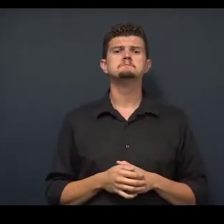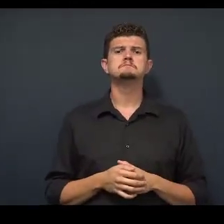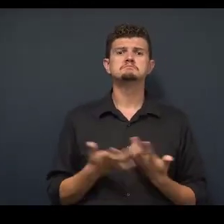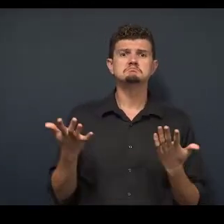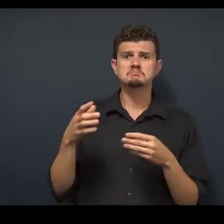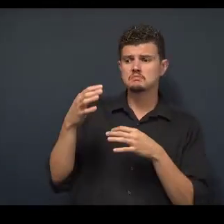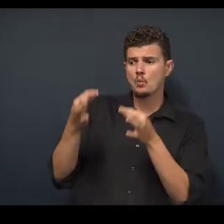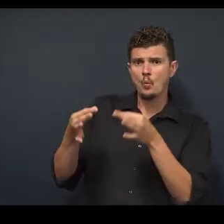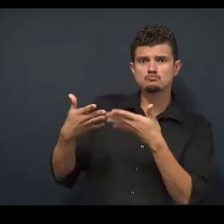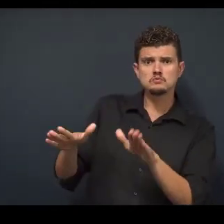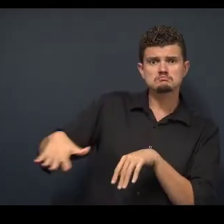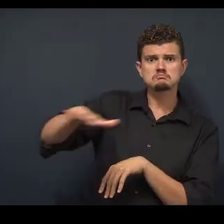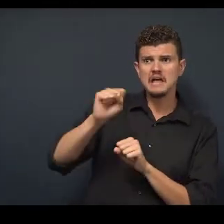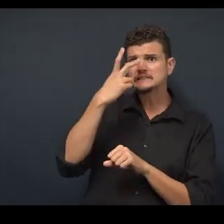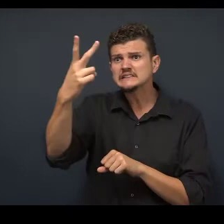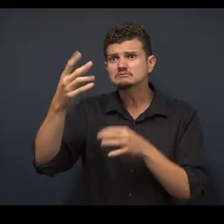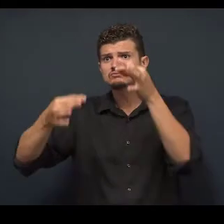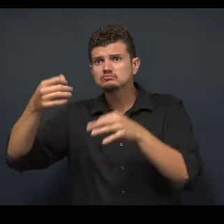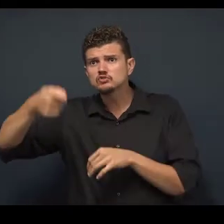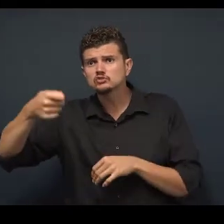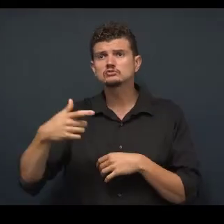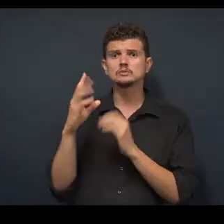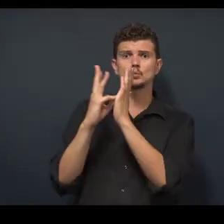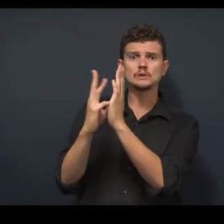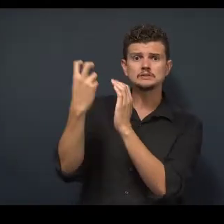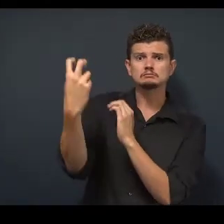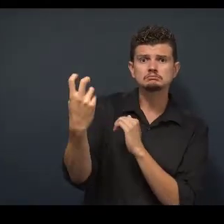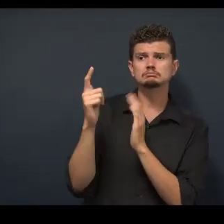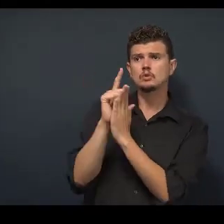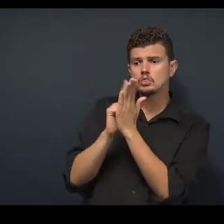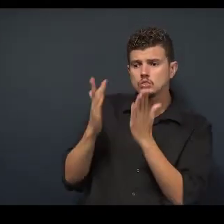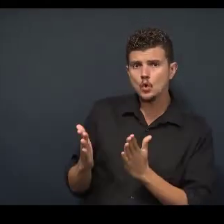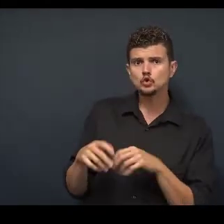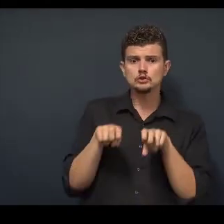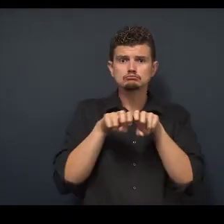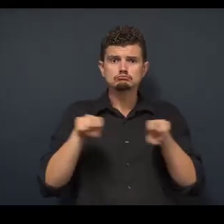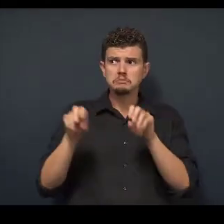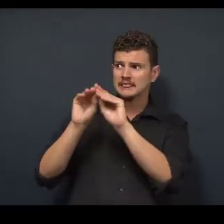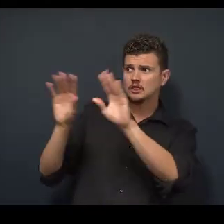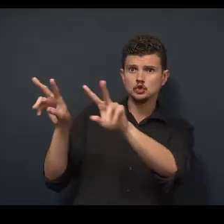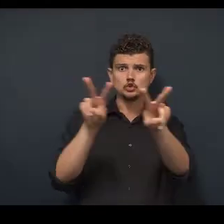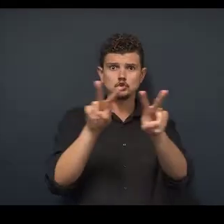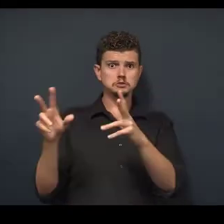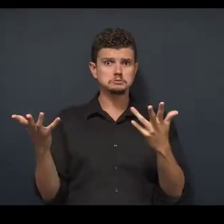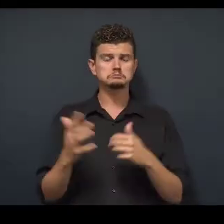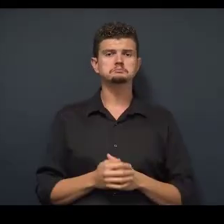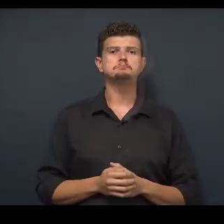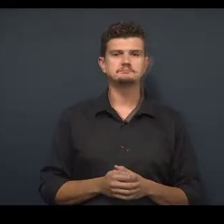The distance or angle of your seat from the judge, witness stand, attorneys, or jury.